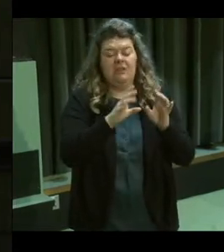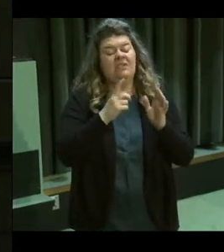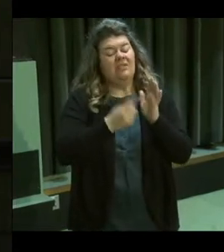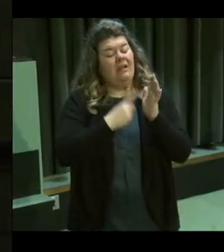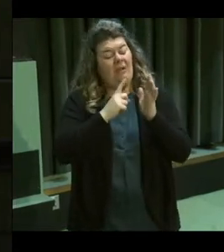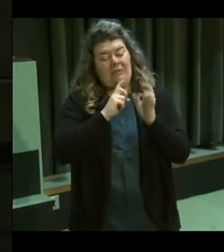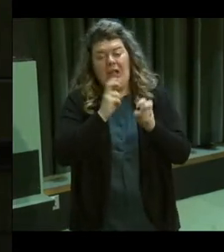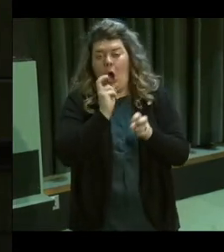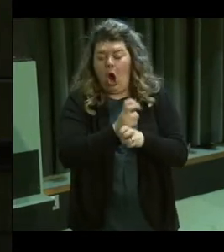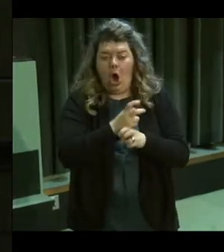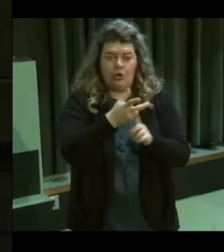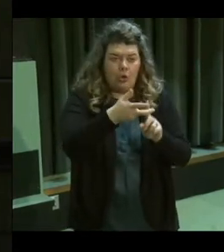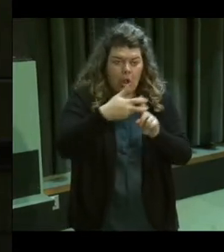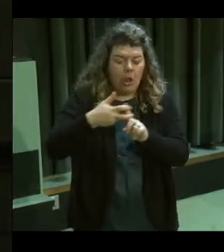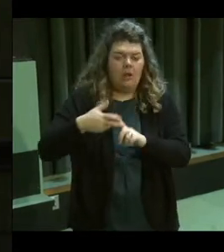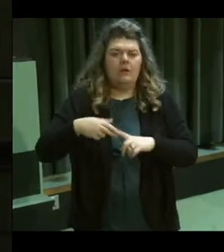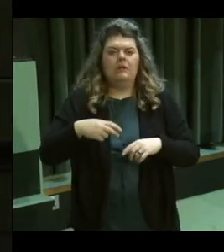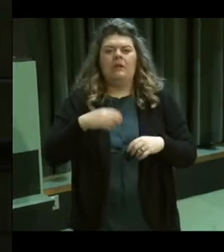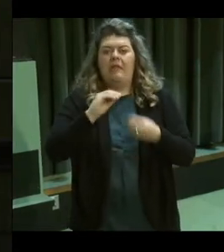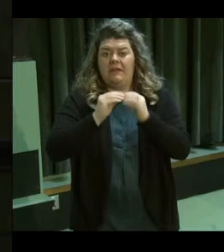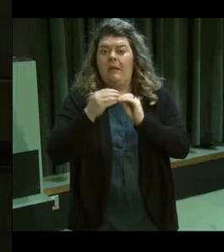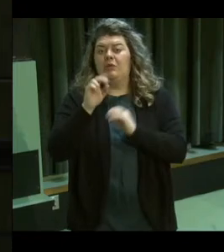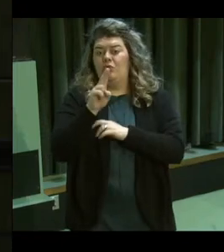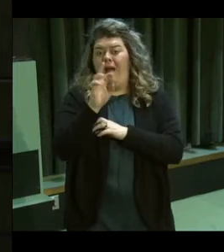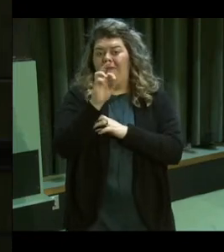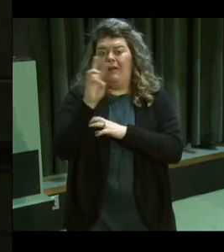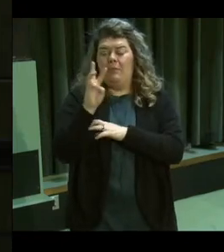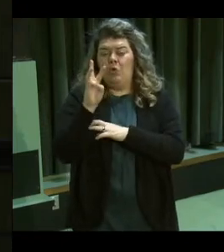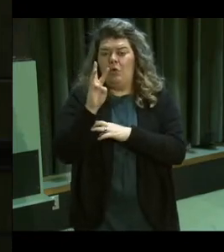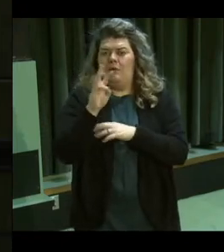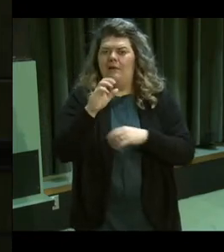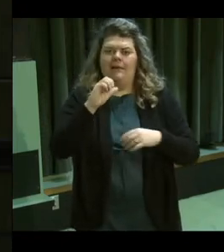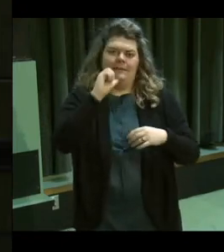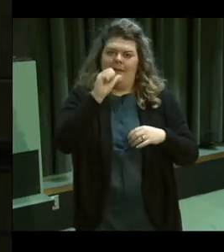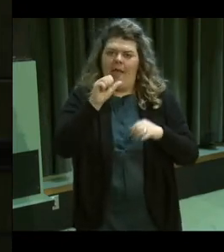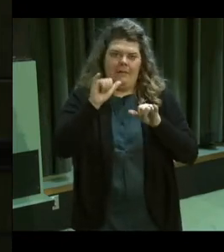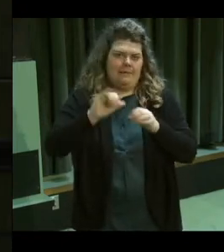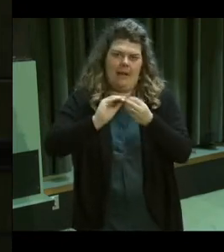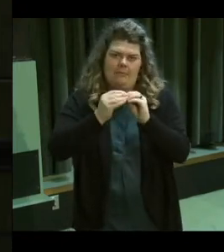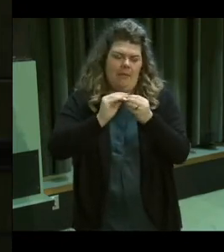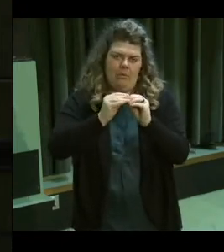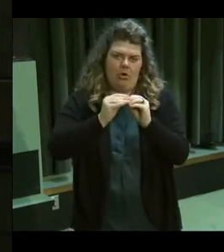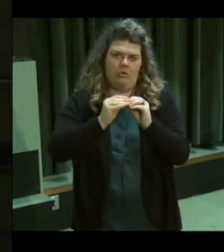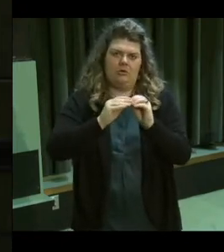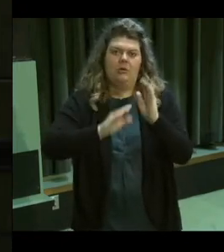of these states. So it is extremely hard. The numbers of